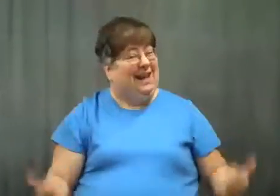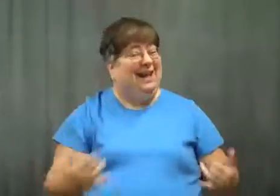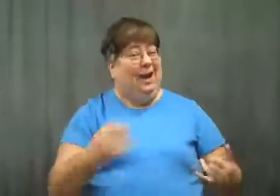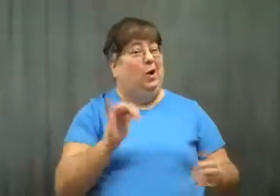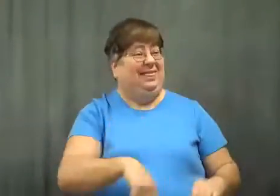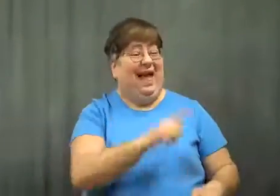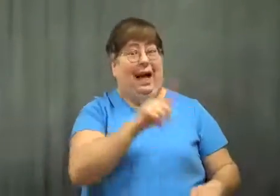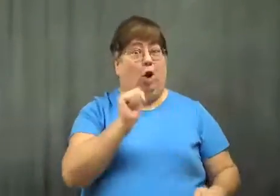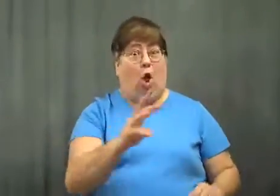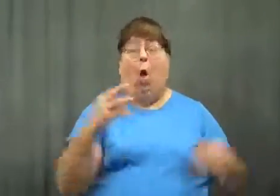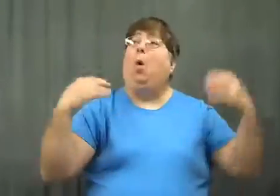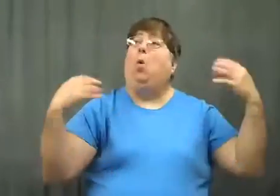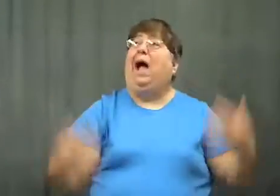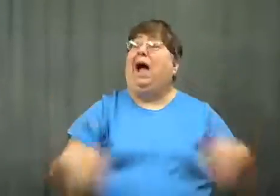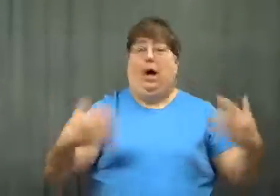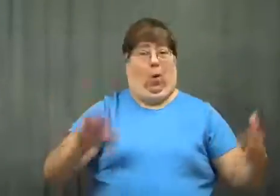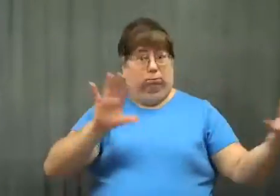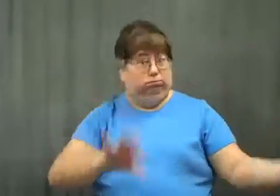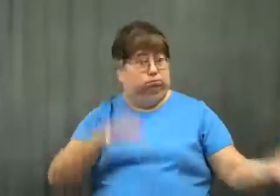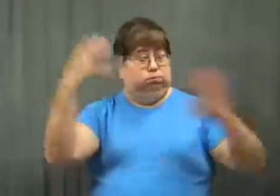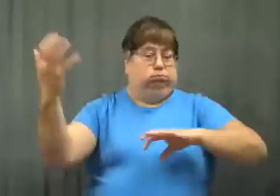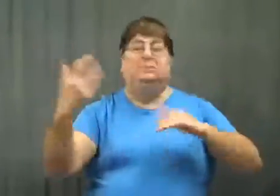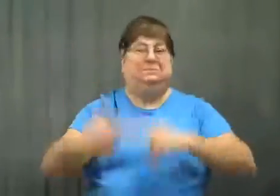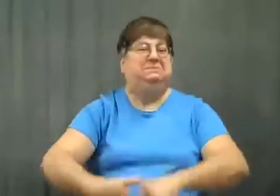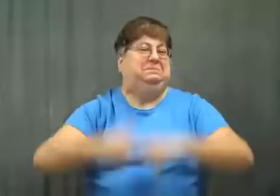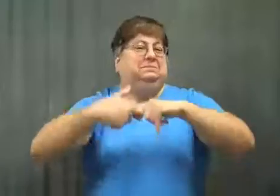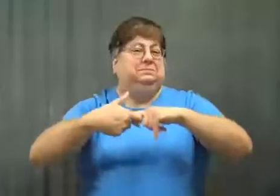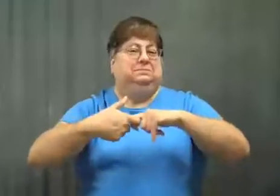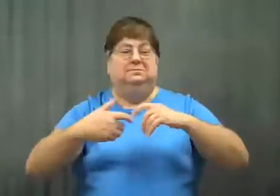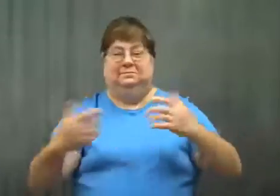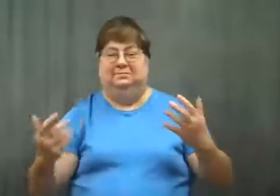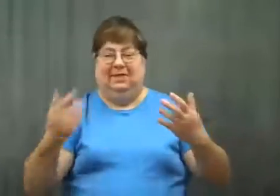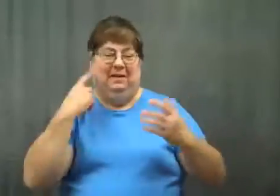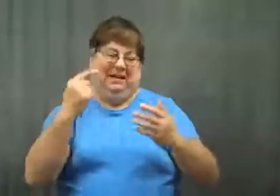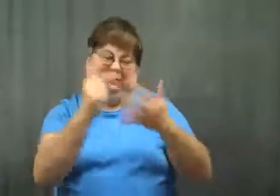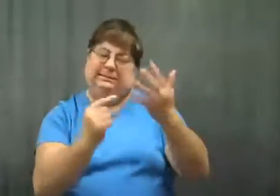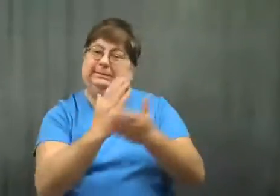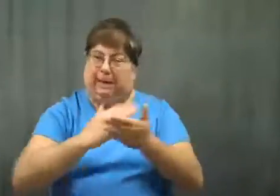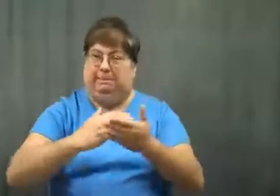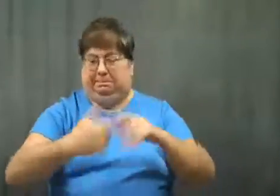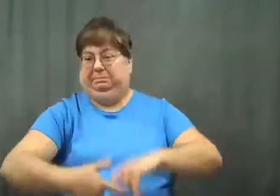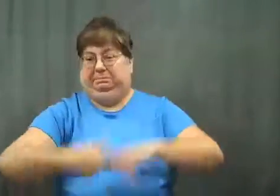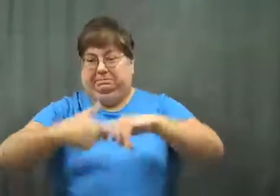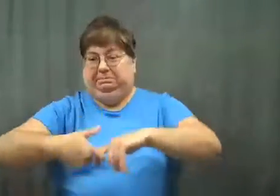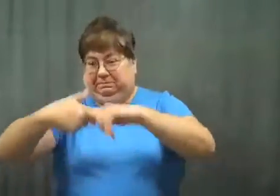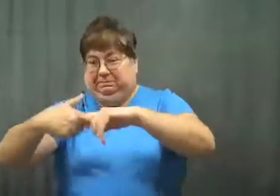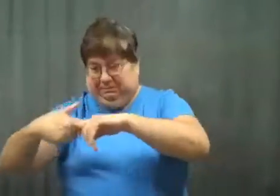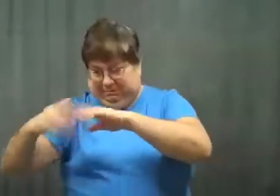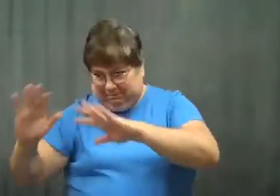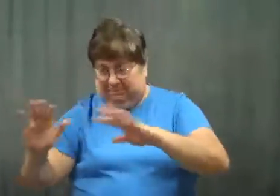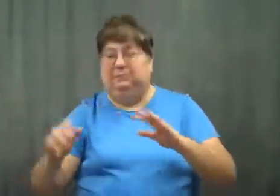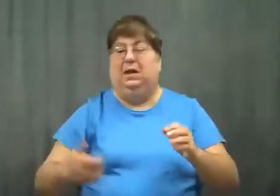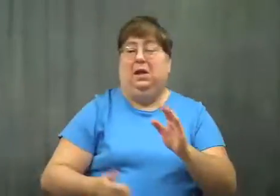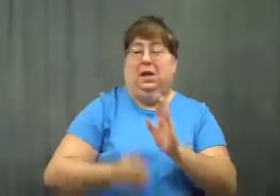This controversial law has had some parts of it put on hold,